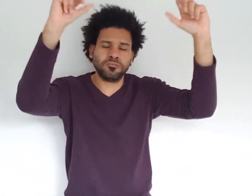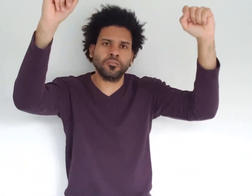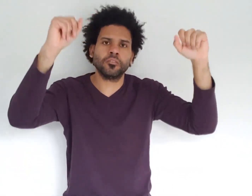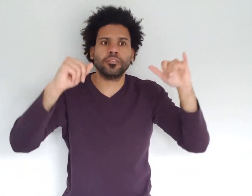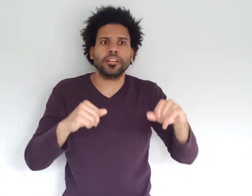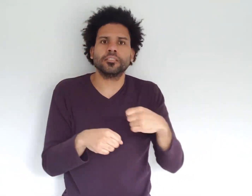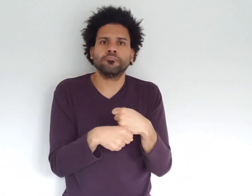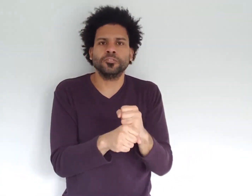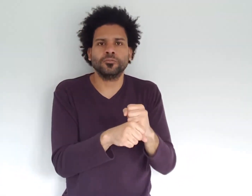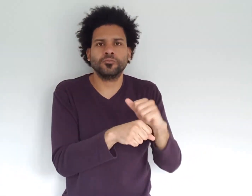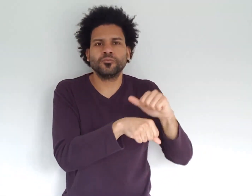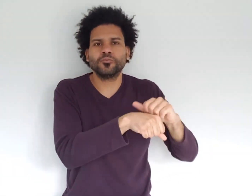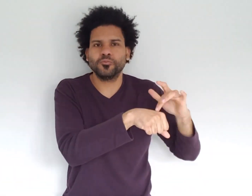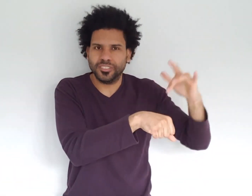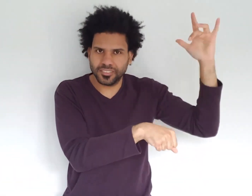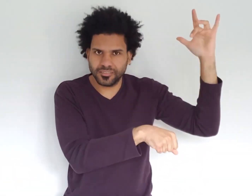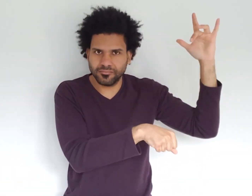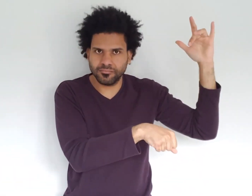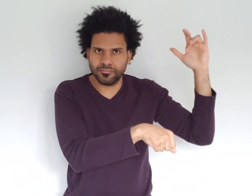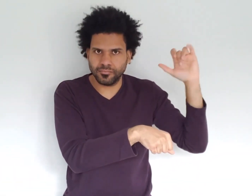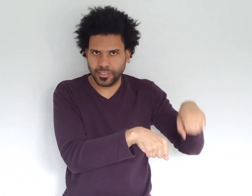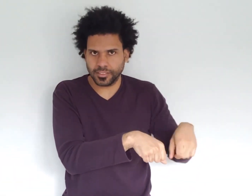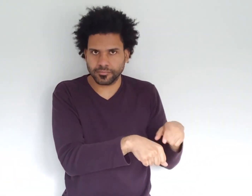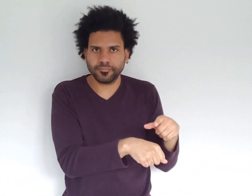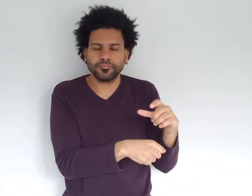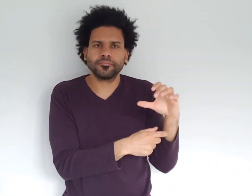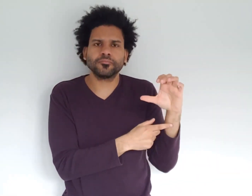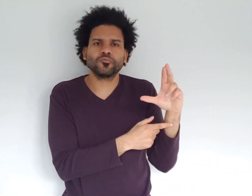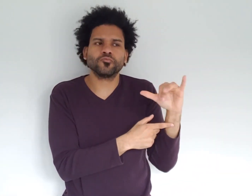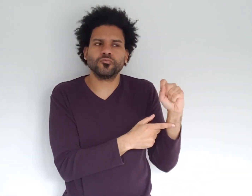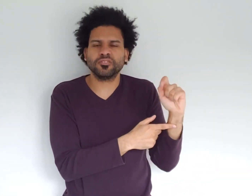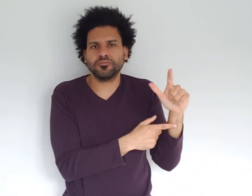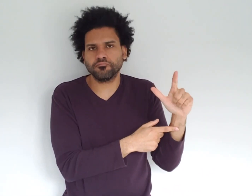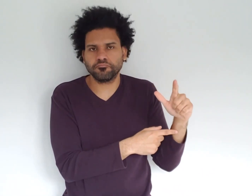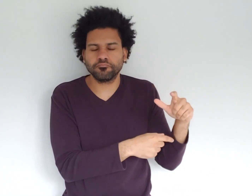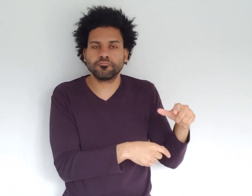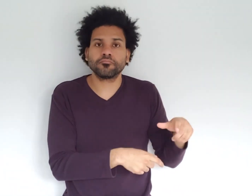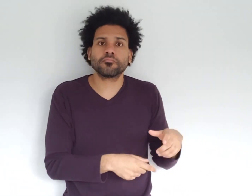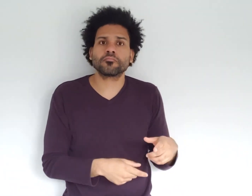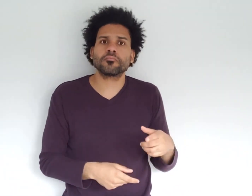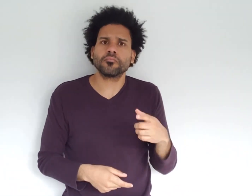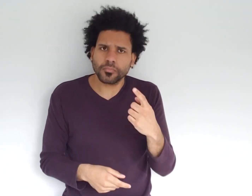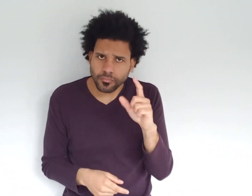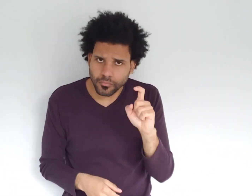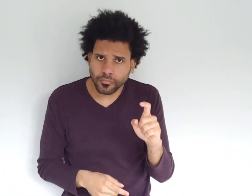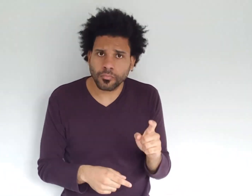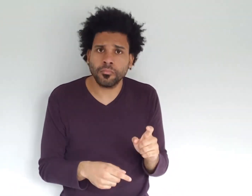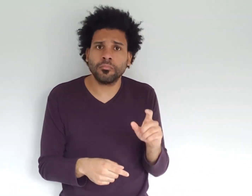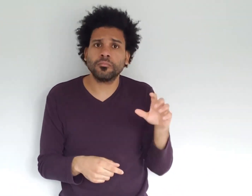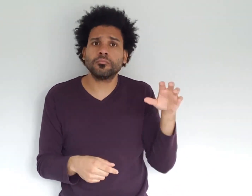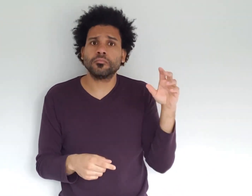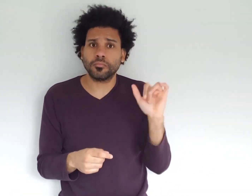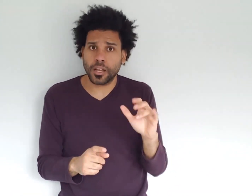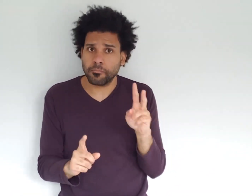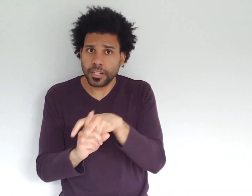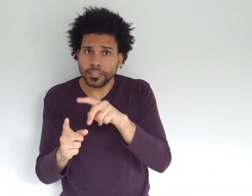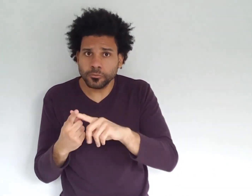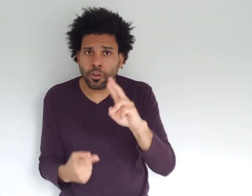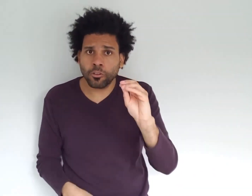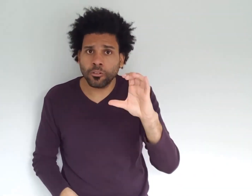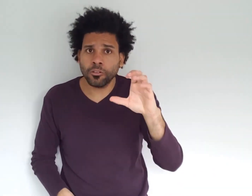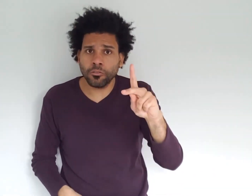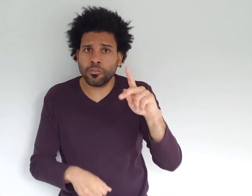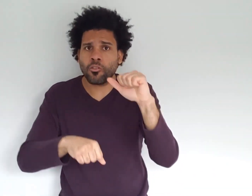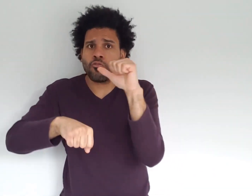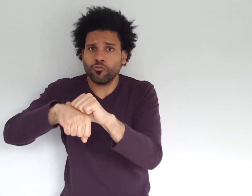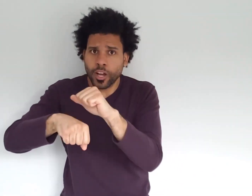With these excessive measurements, minerals produced a crystal. Does that apply to a rock?